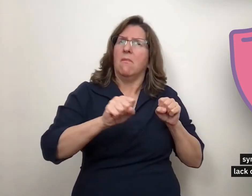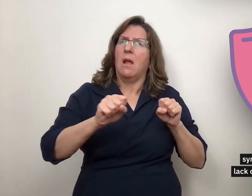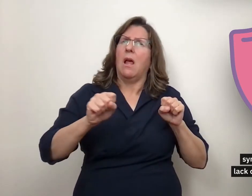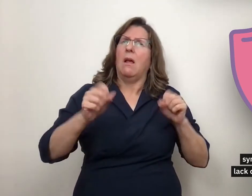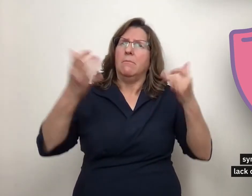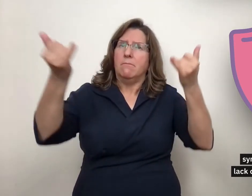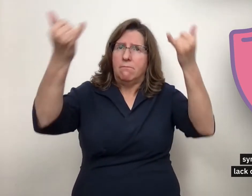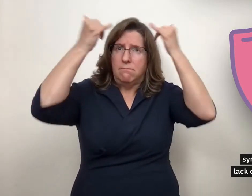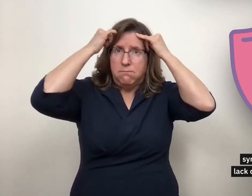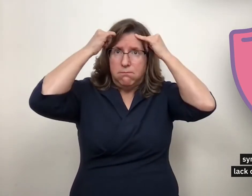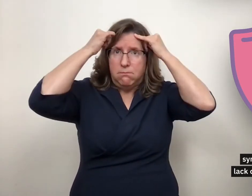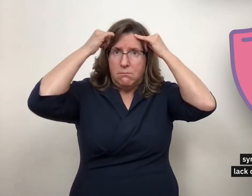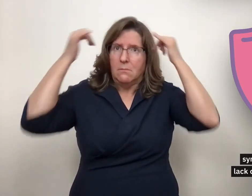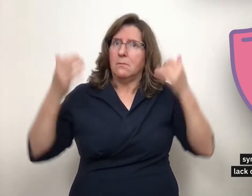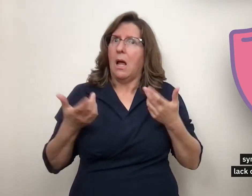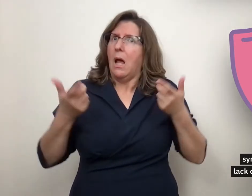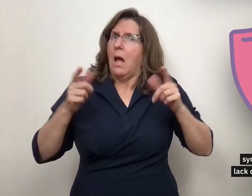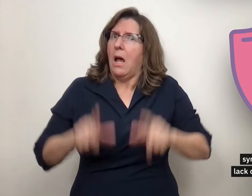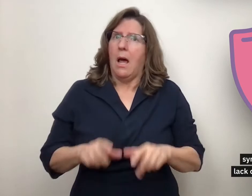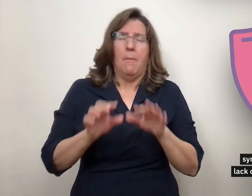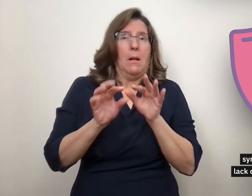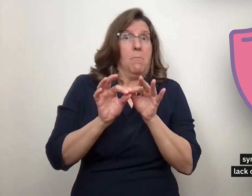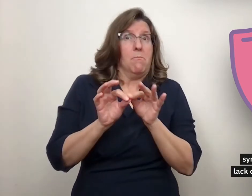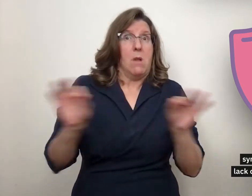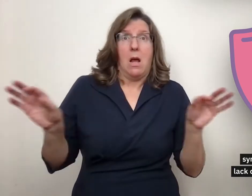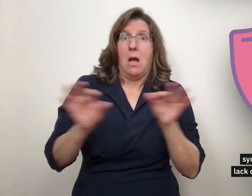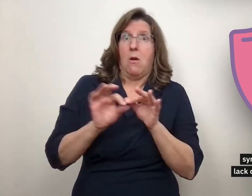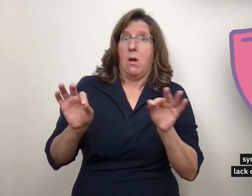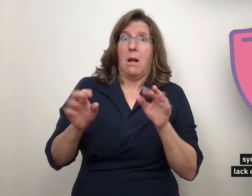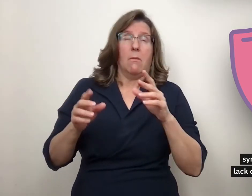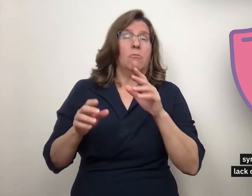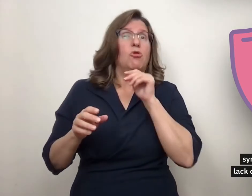The brain begins to get hard-wired into a deficit of language development.